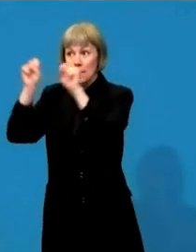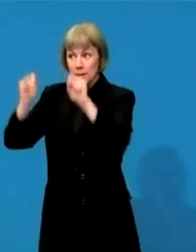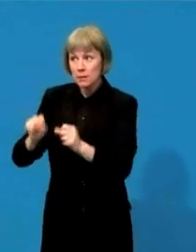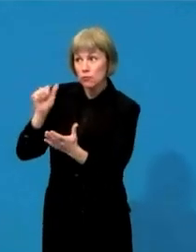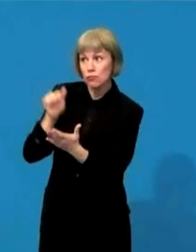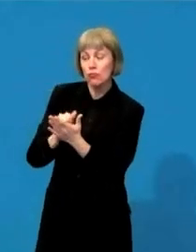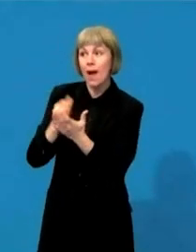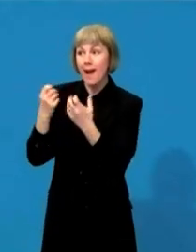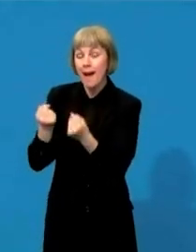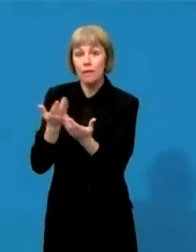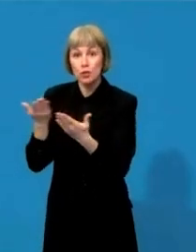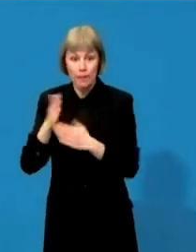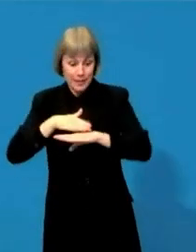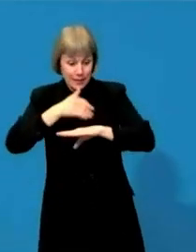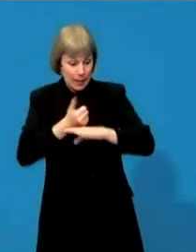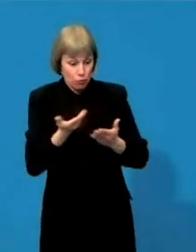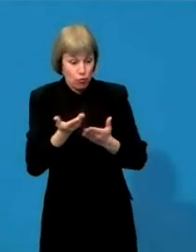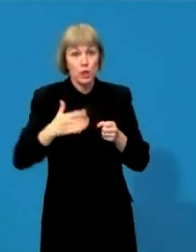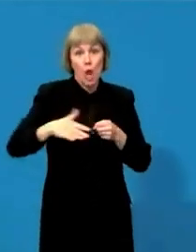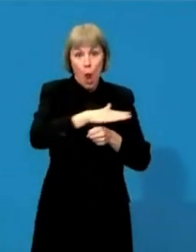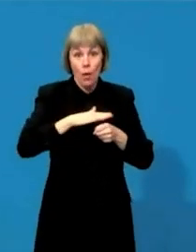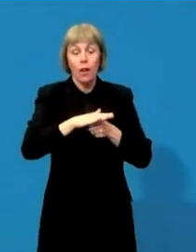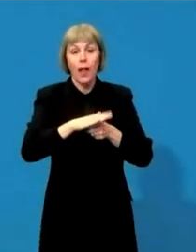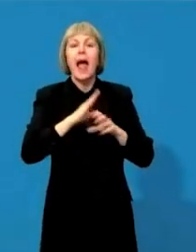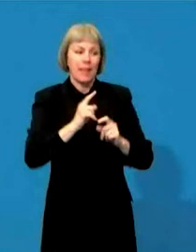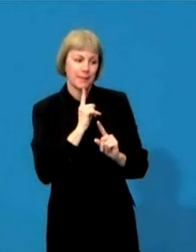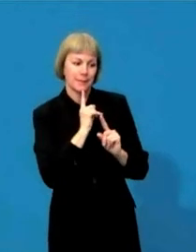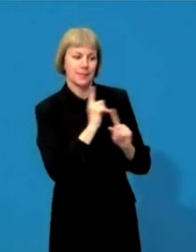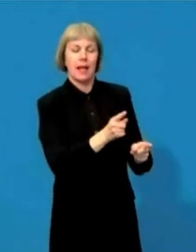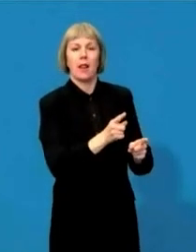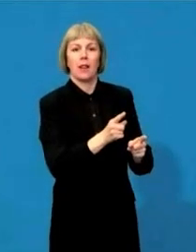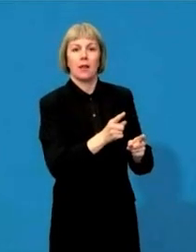"Sign people up, and the services will come." We have signed up, there's - well,